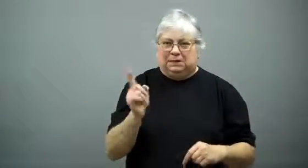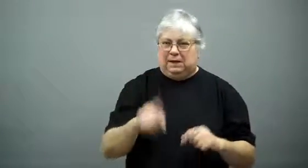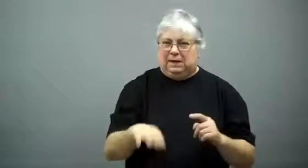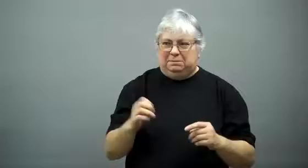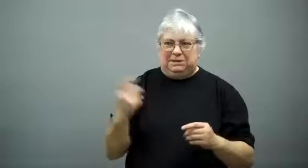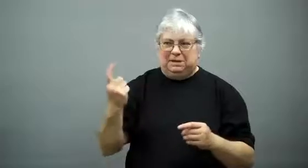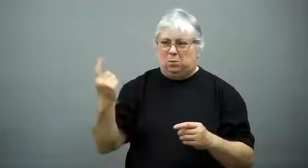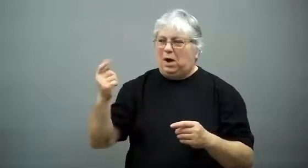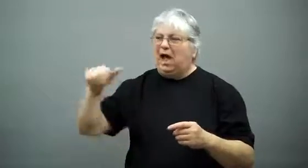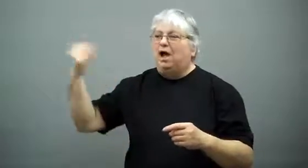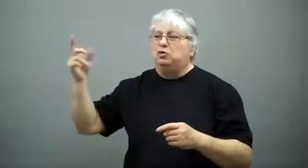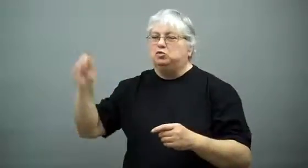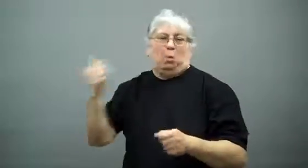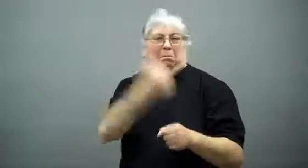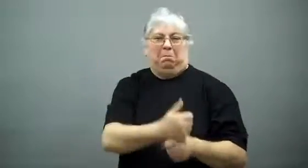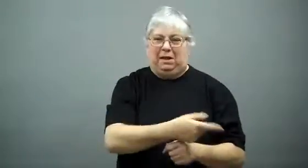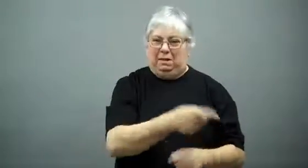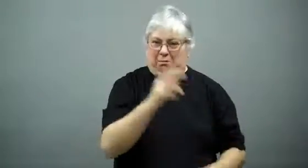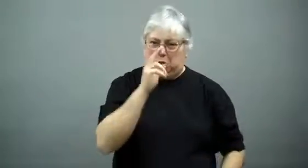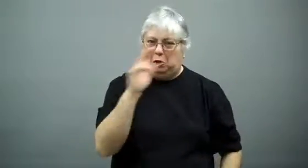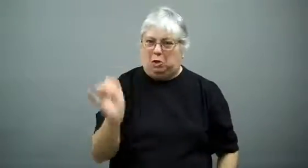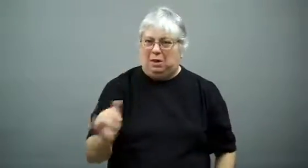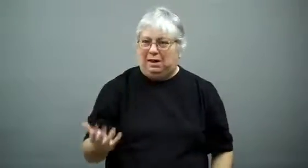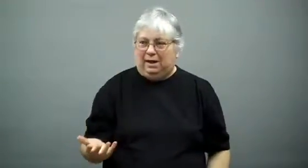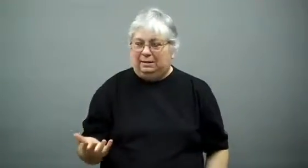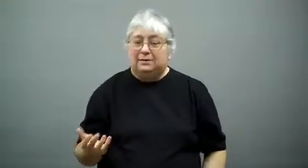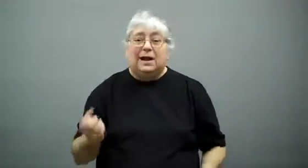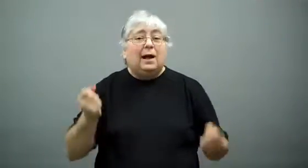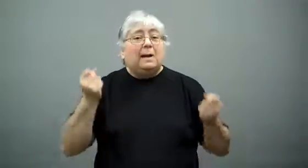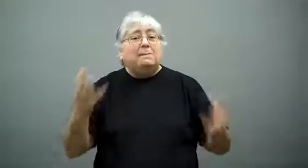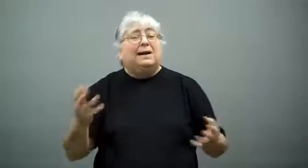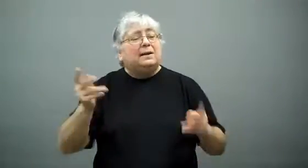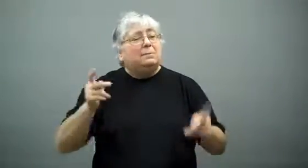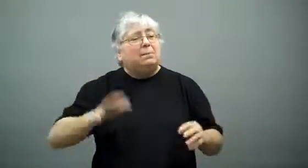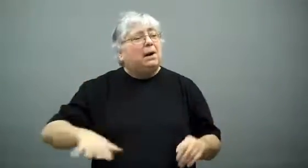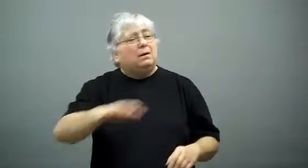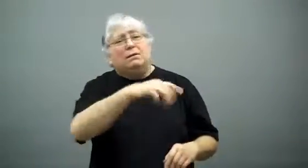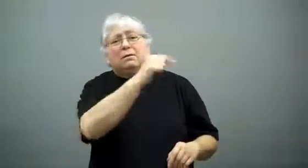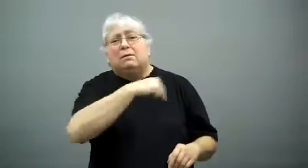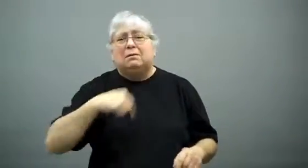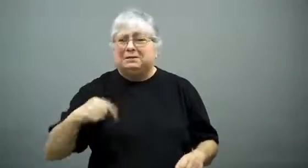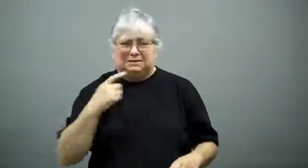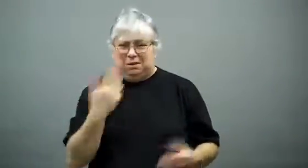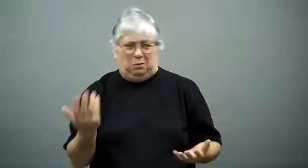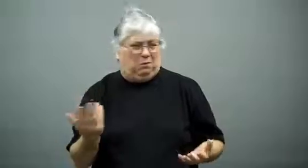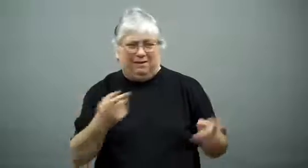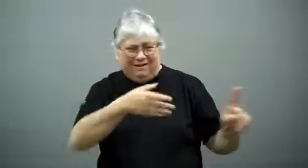He said he believed his sons were set up.